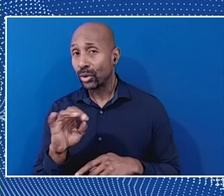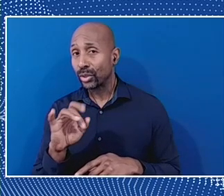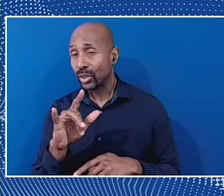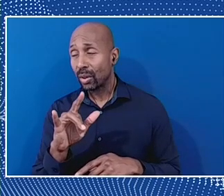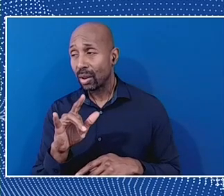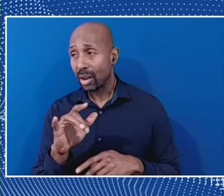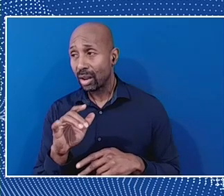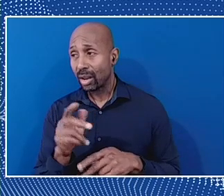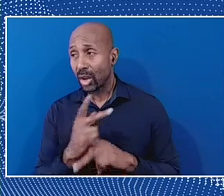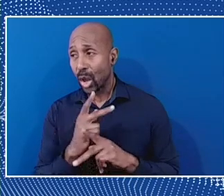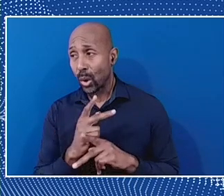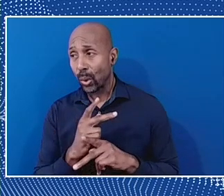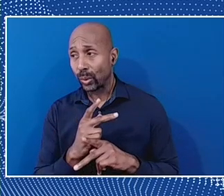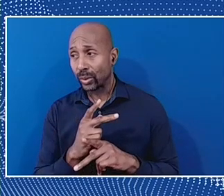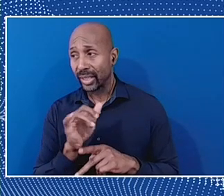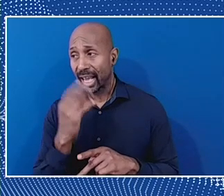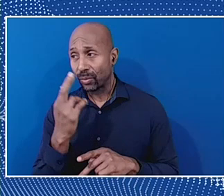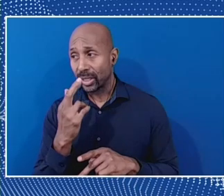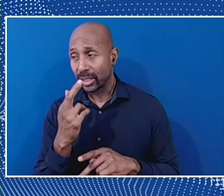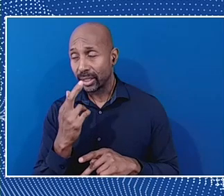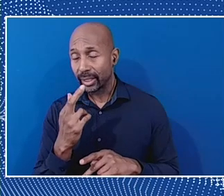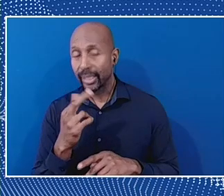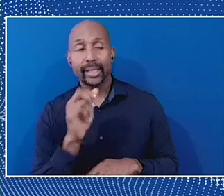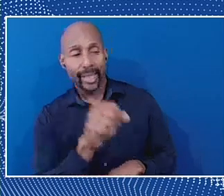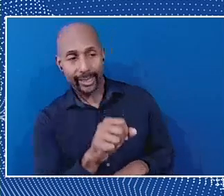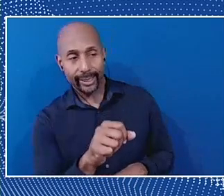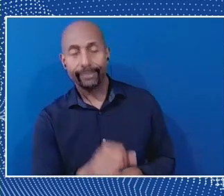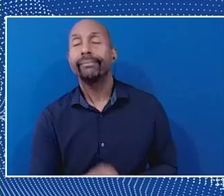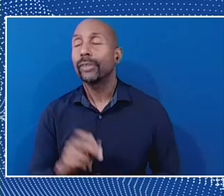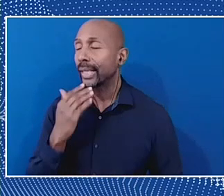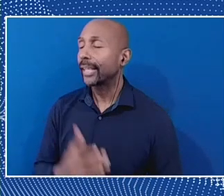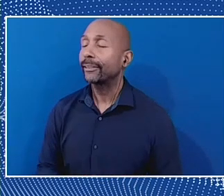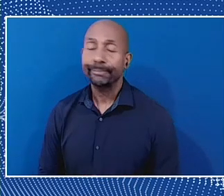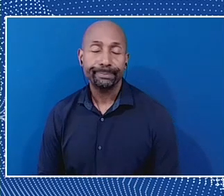Any other questions or comments for paragraph A?